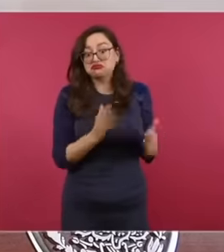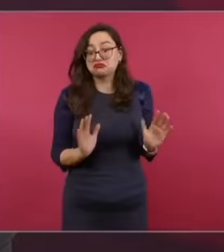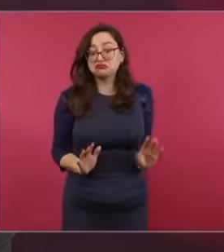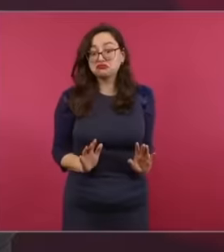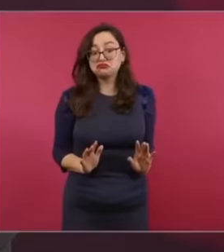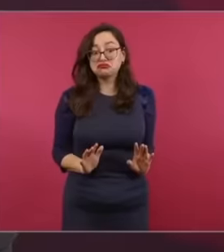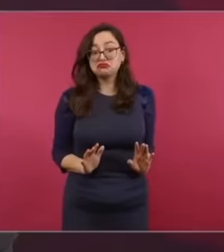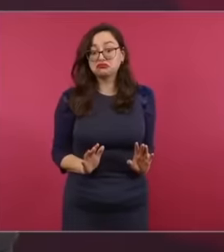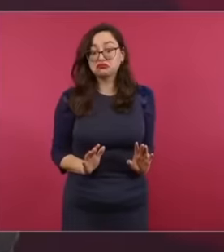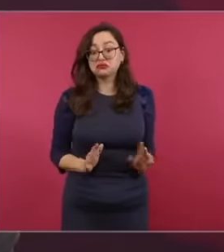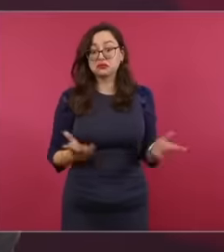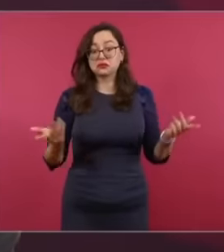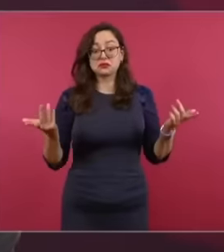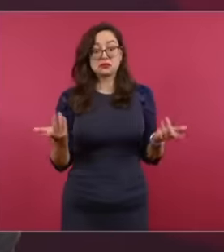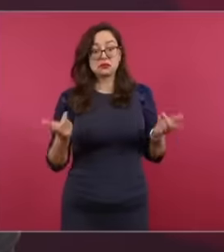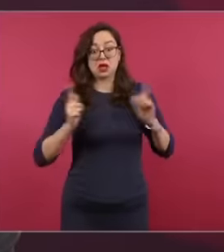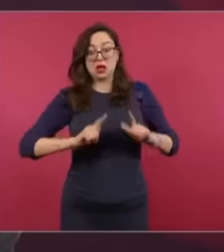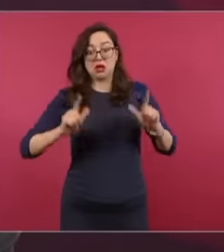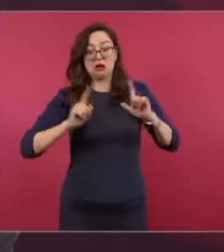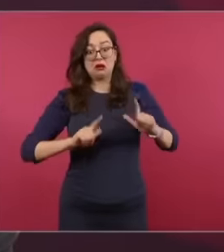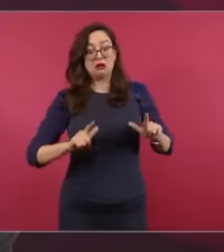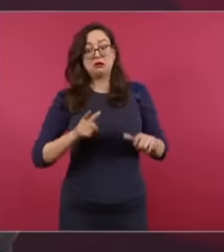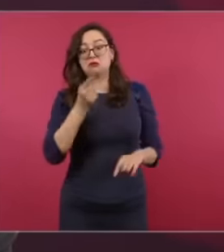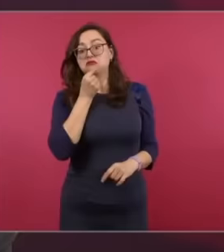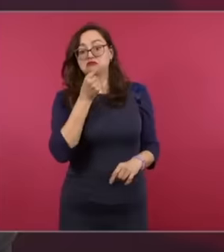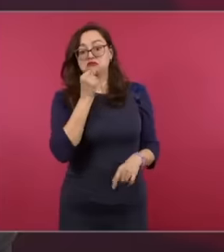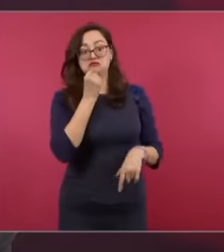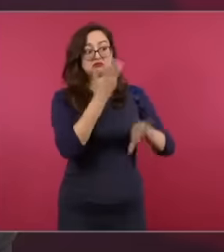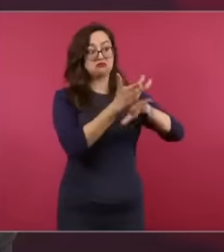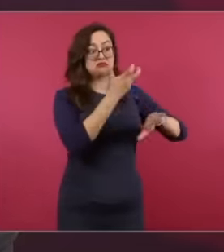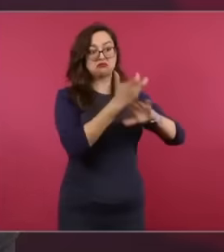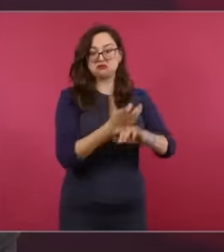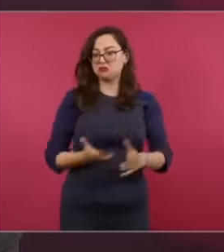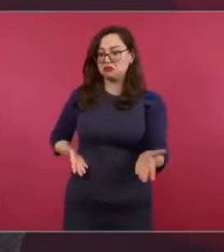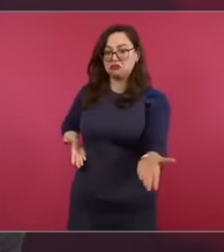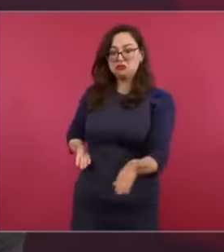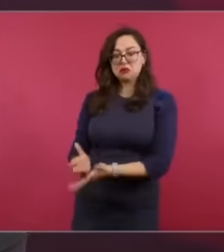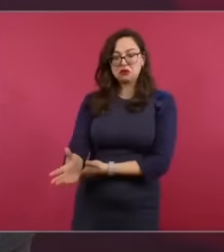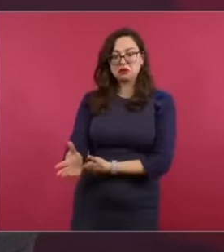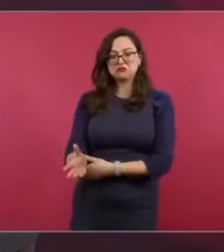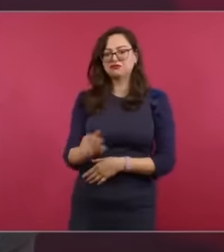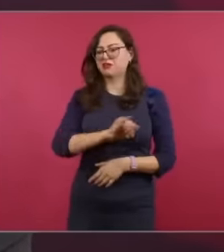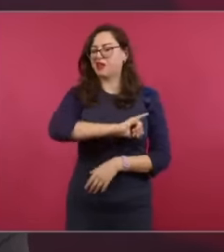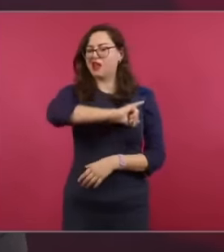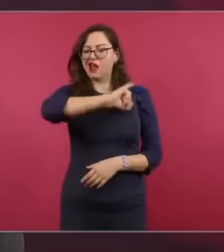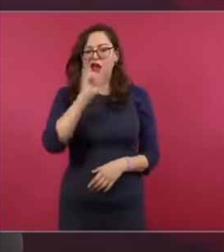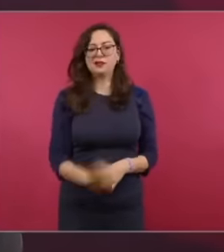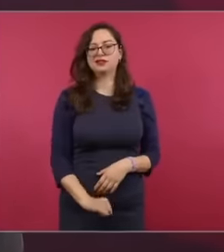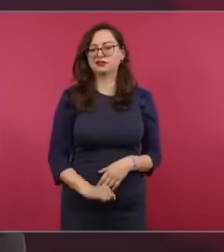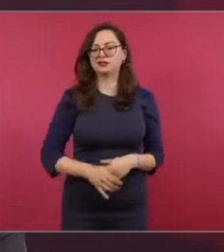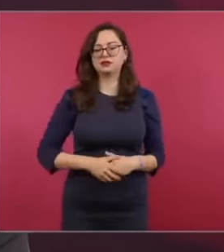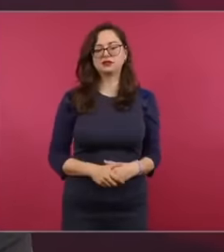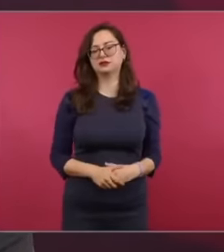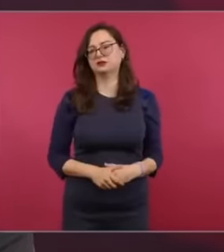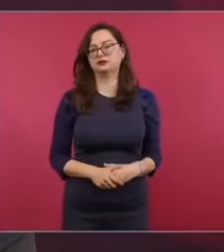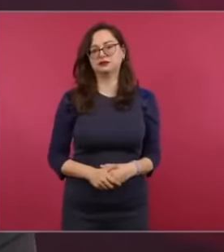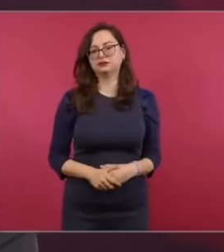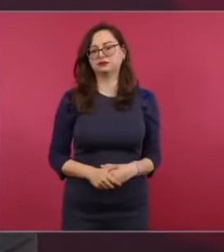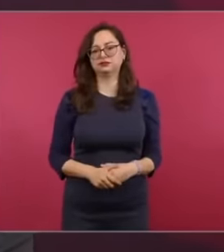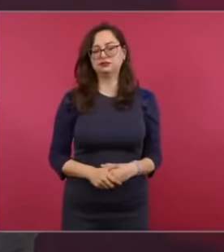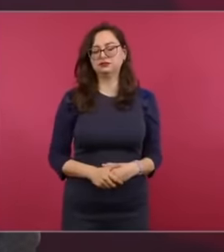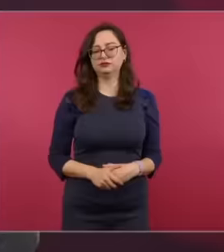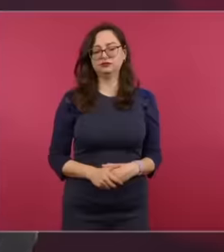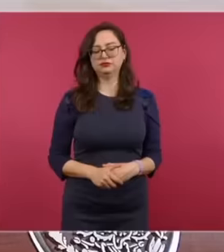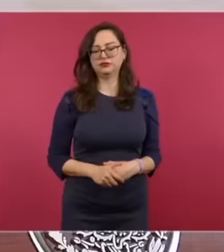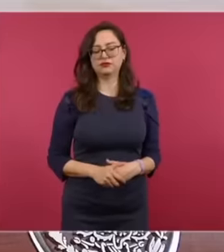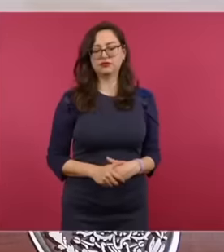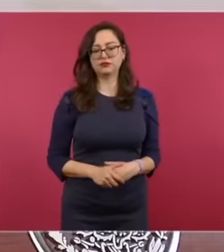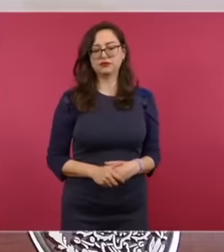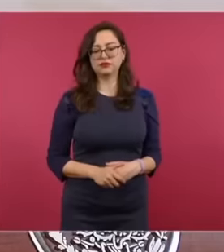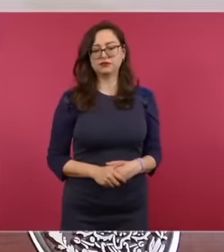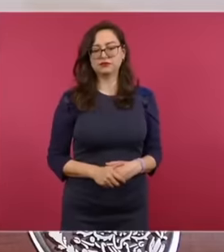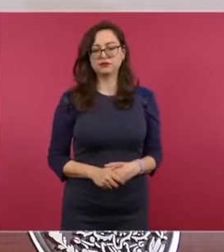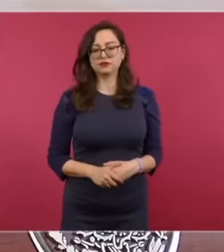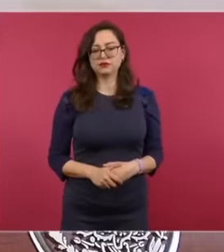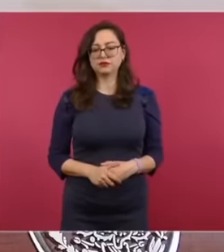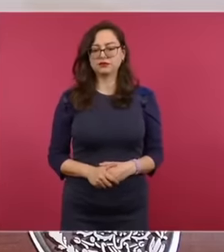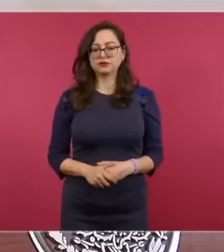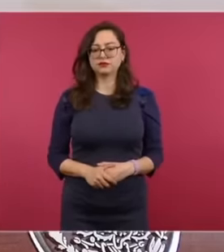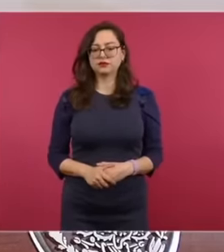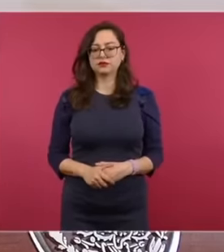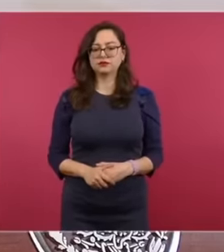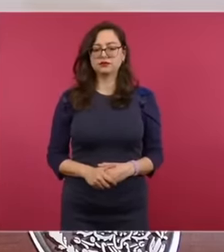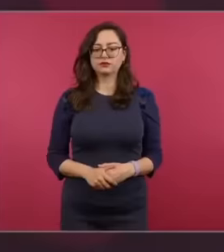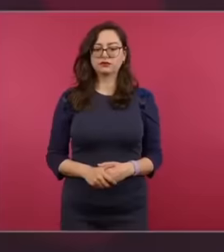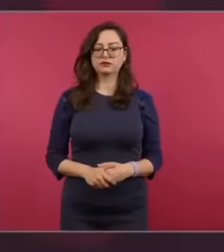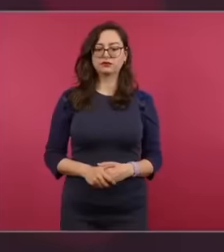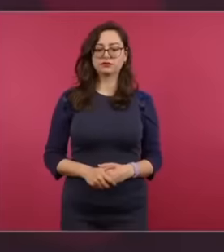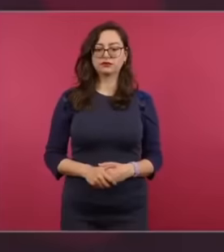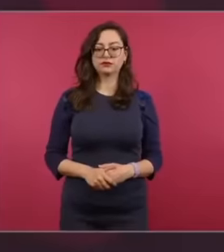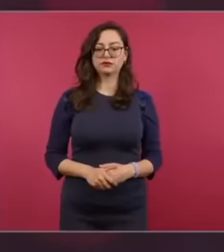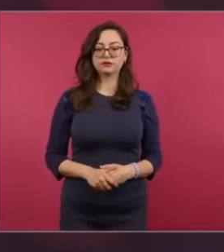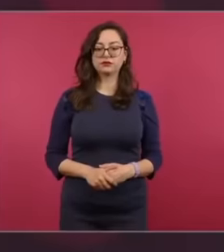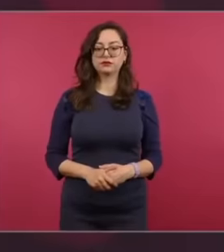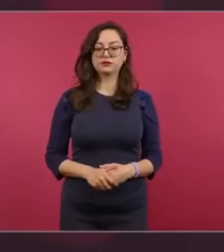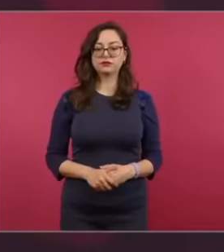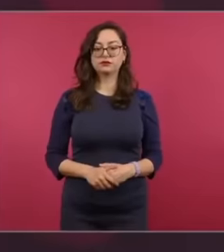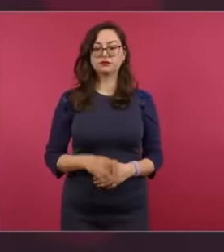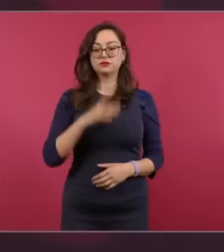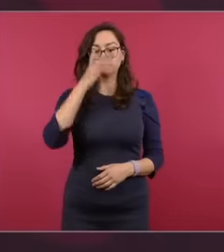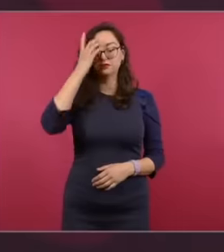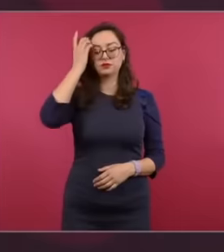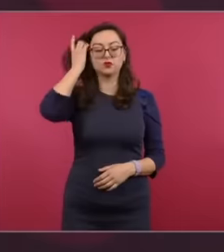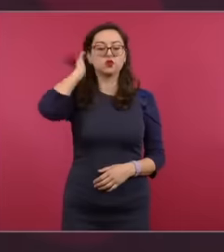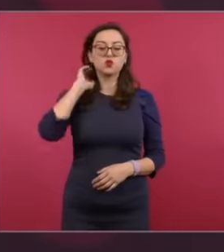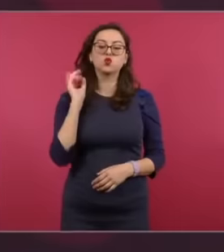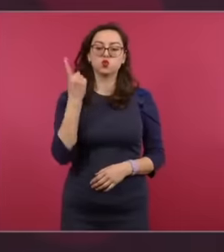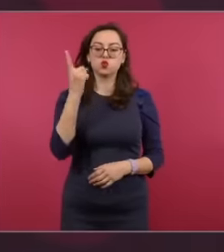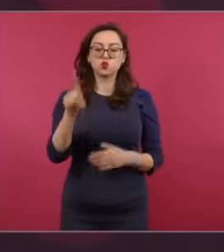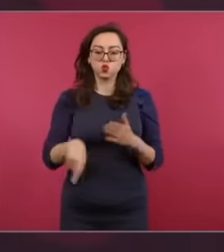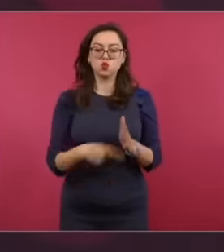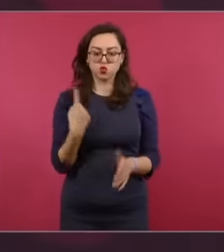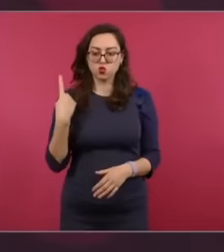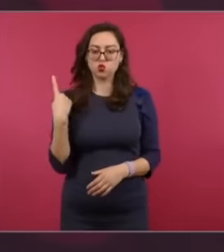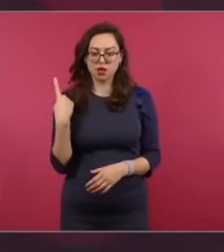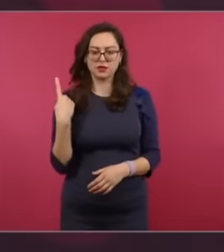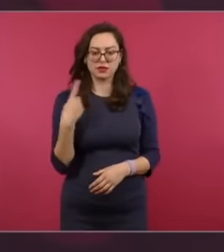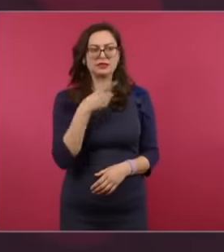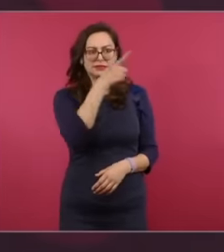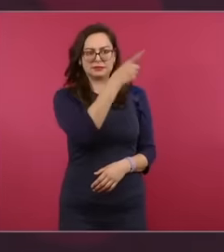in the agencies on one occasion told me that they wanted